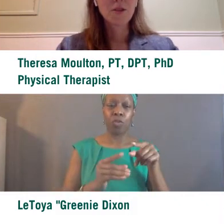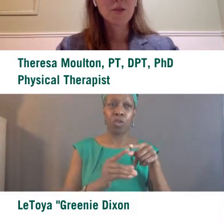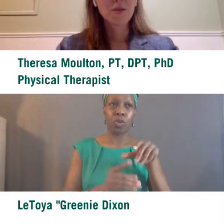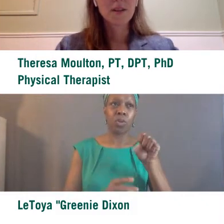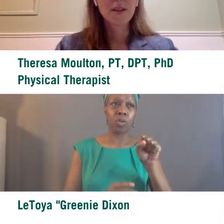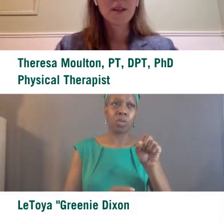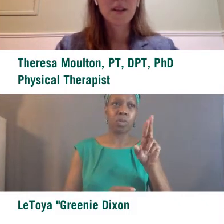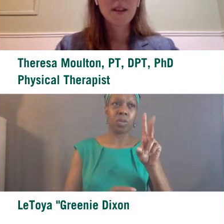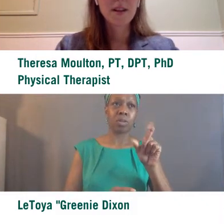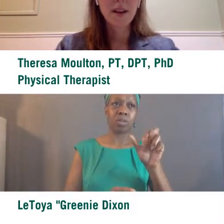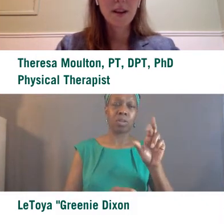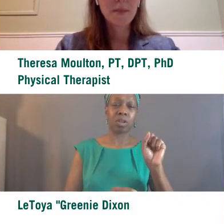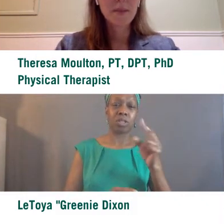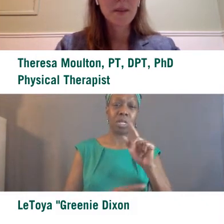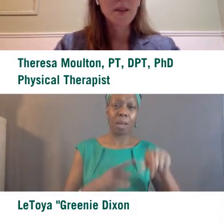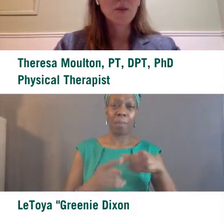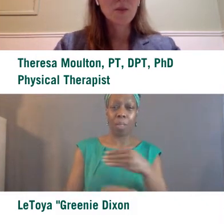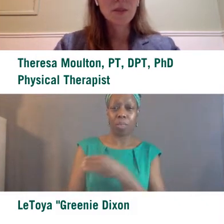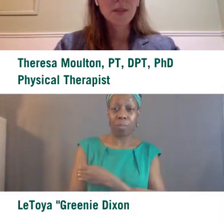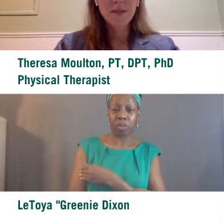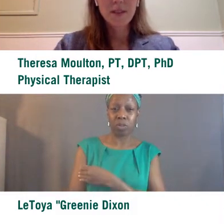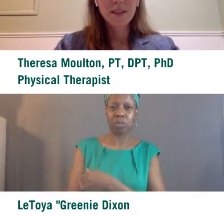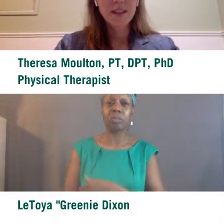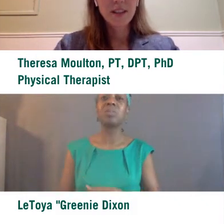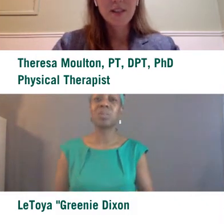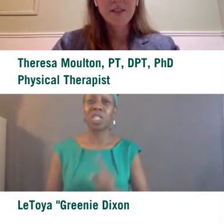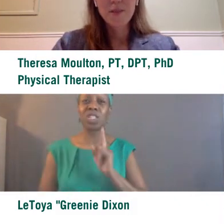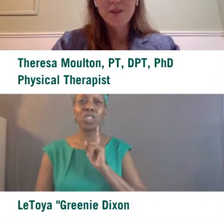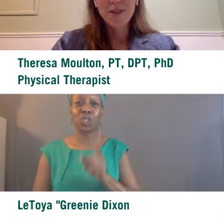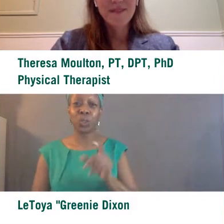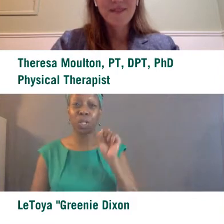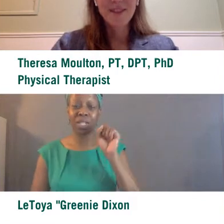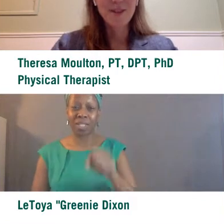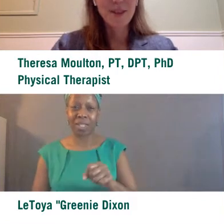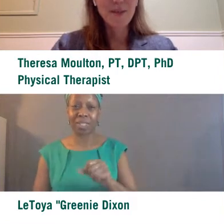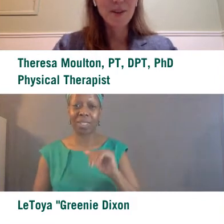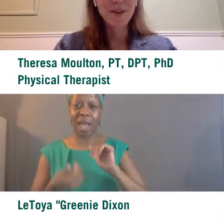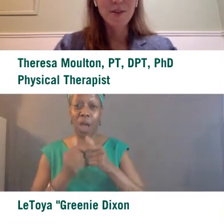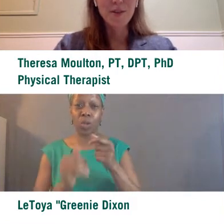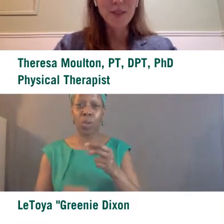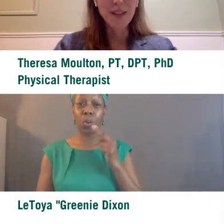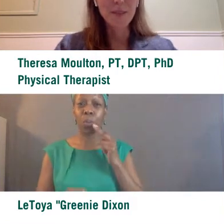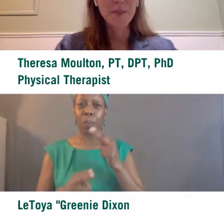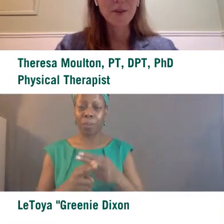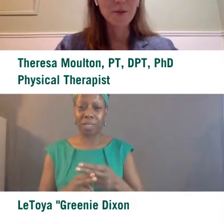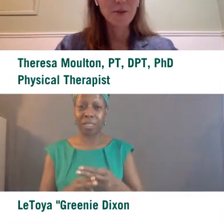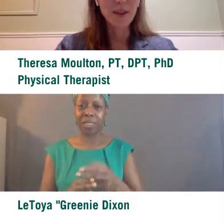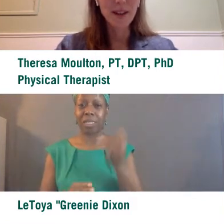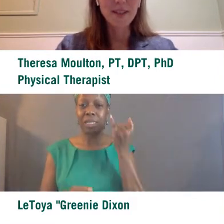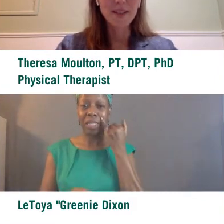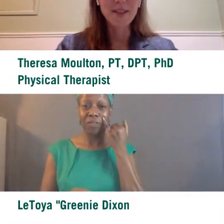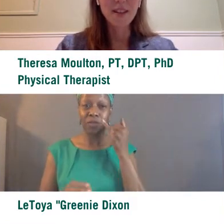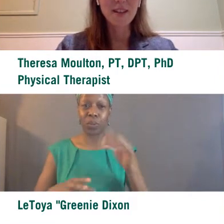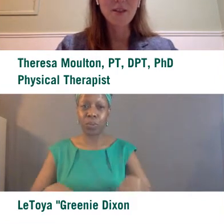Sure, yeah. So definitely, as you mentioned, Dr. Gaebler you know, if you take up a new activity,